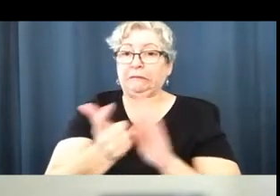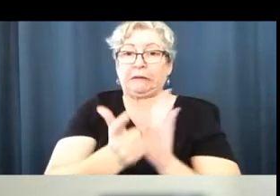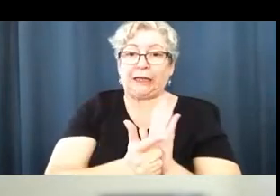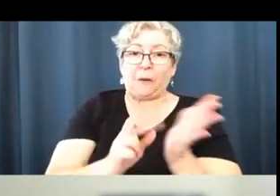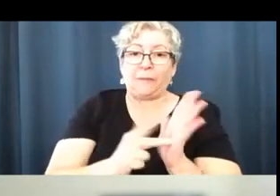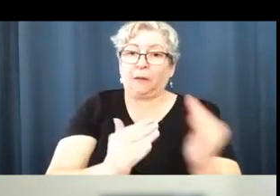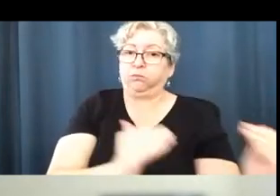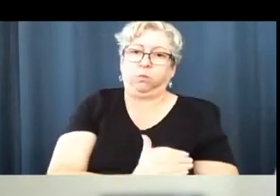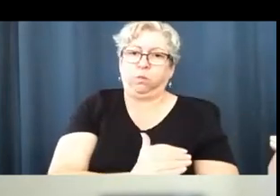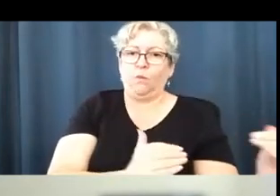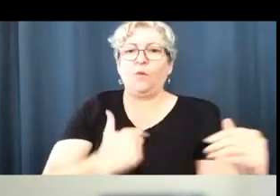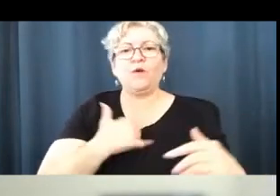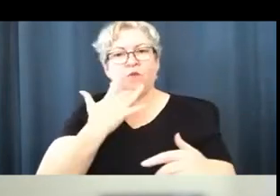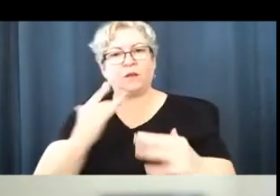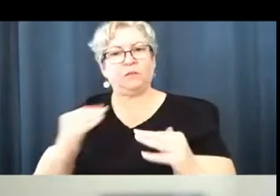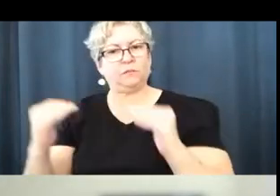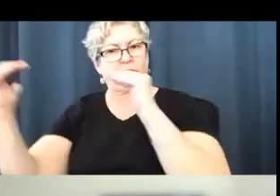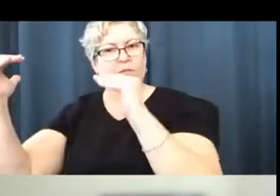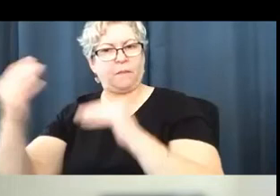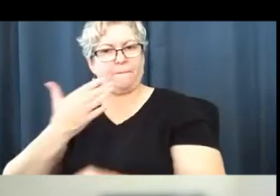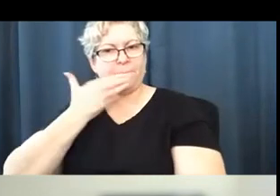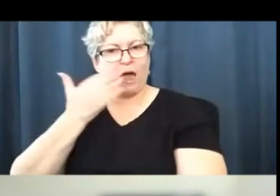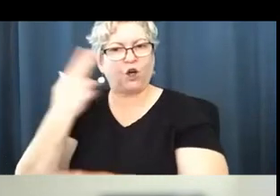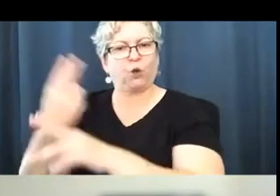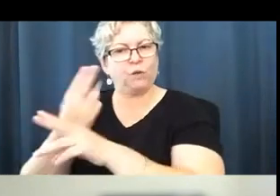We wanna be at a much better place, much better user-friendly place.